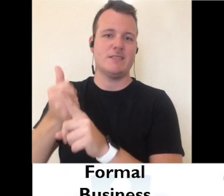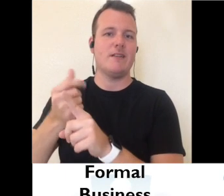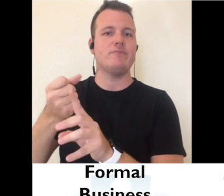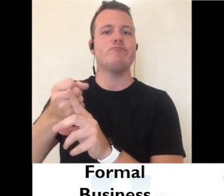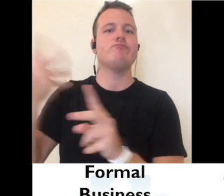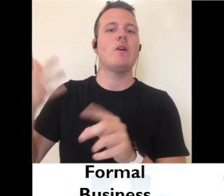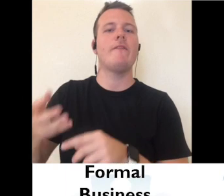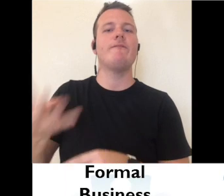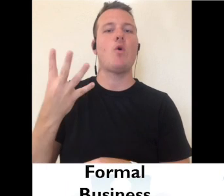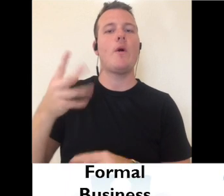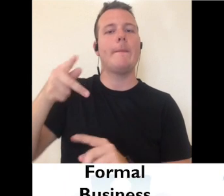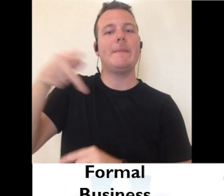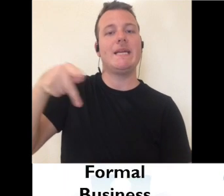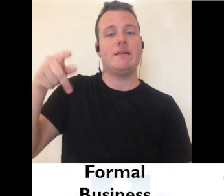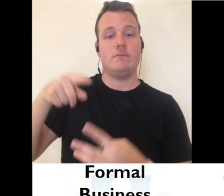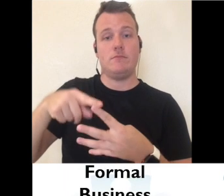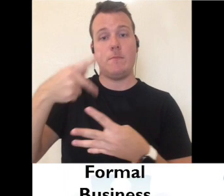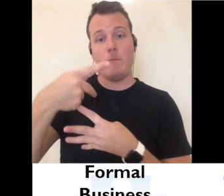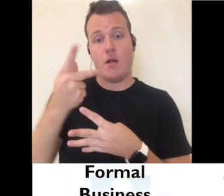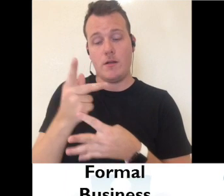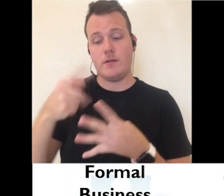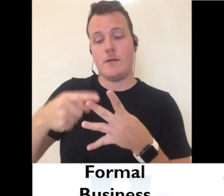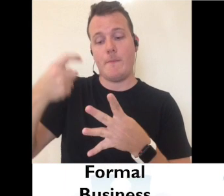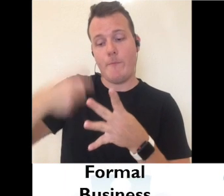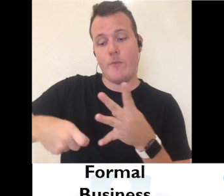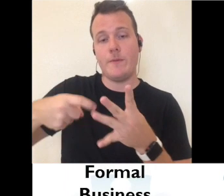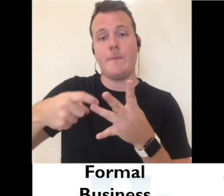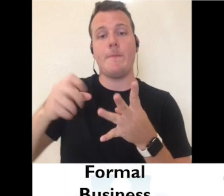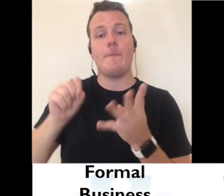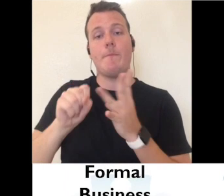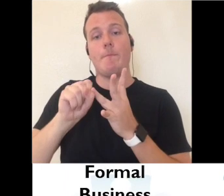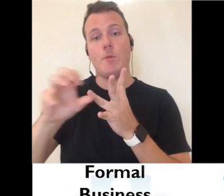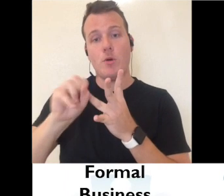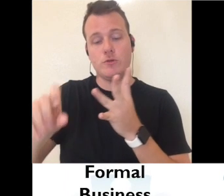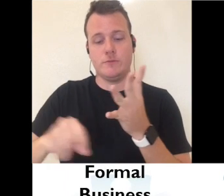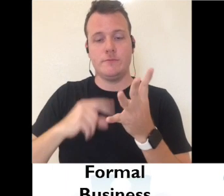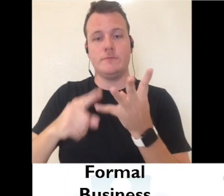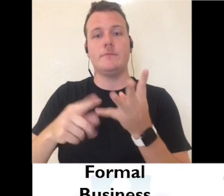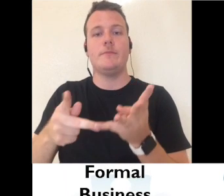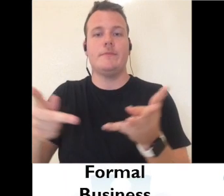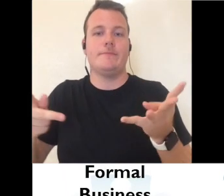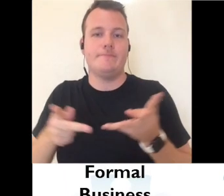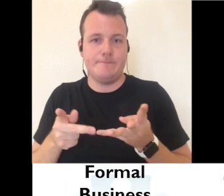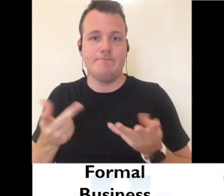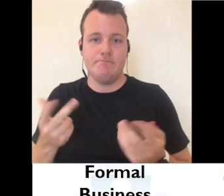price, promotion, and place. Meaning what kind- what are you selling? How much you